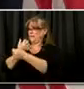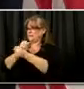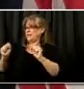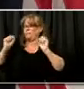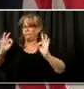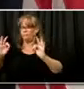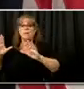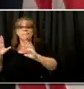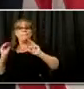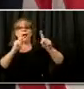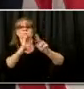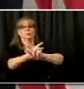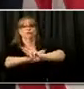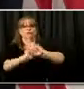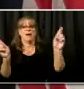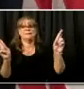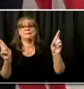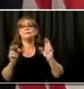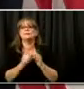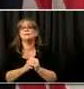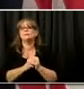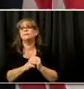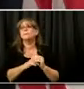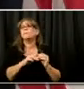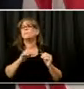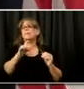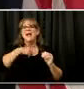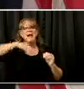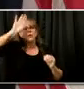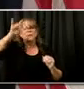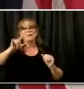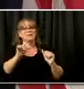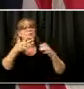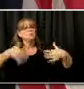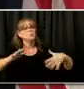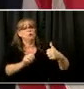educators to religious leaders to community members to the business community has an important